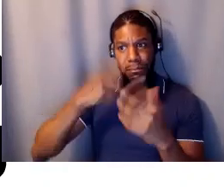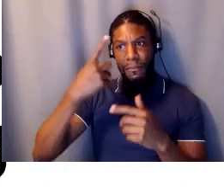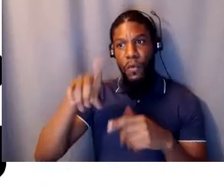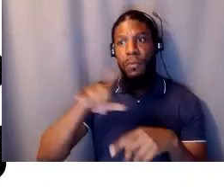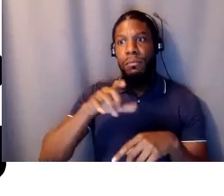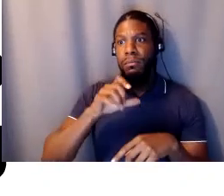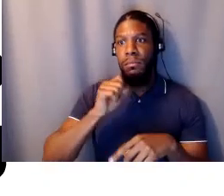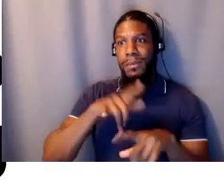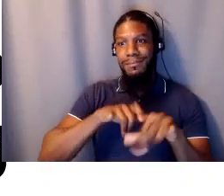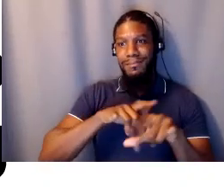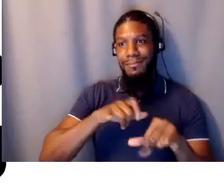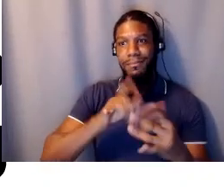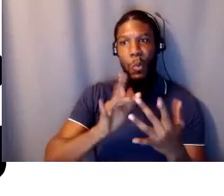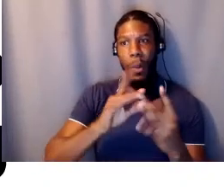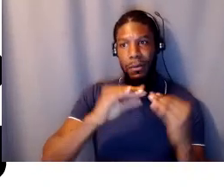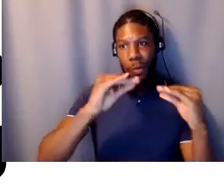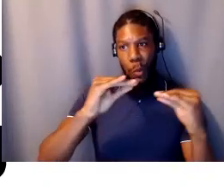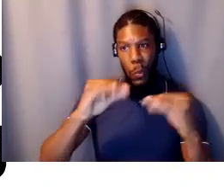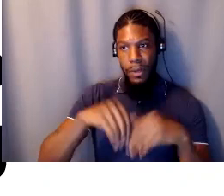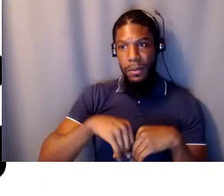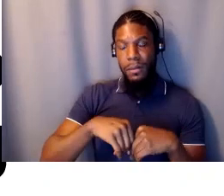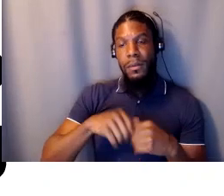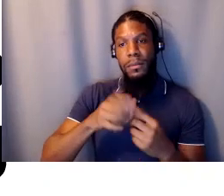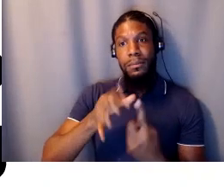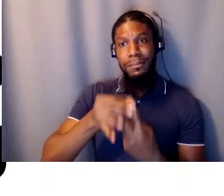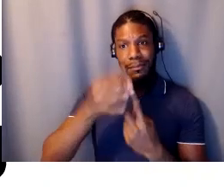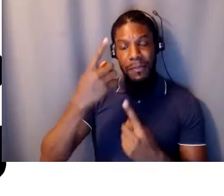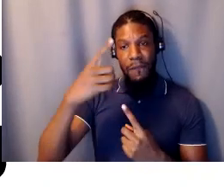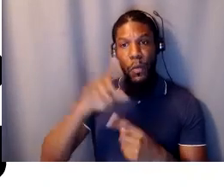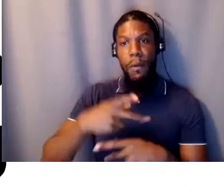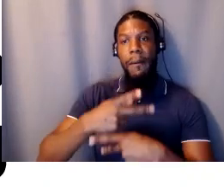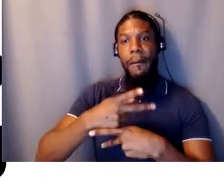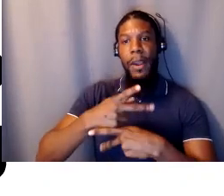particularly caregivers or working students, as some research has shown.